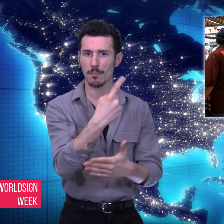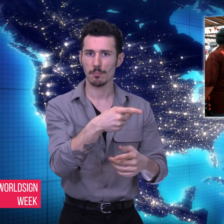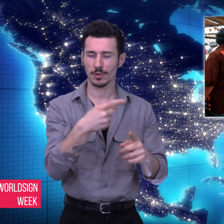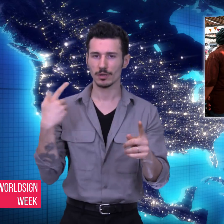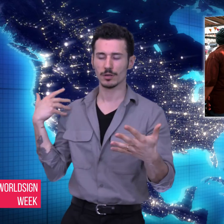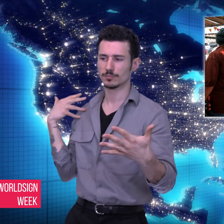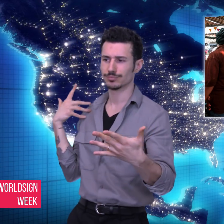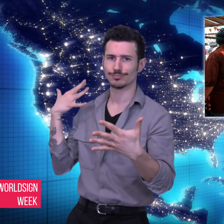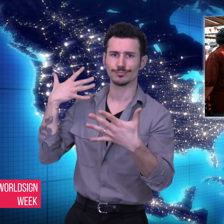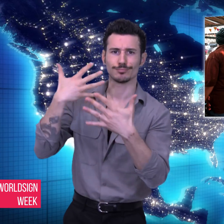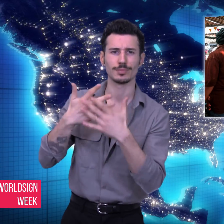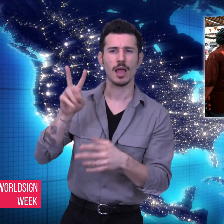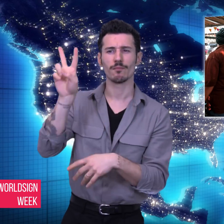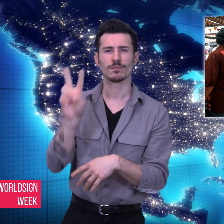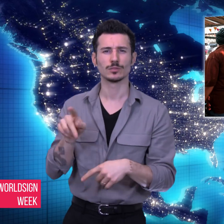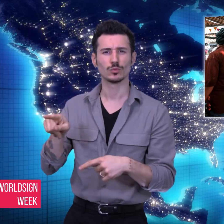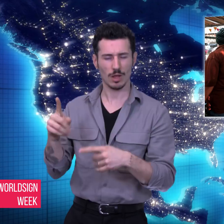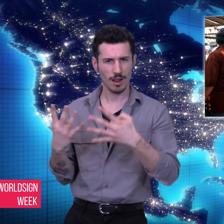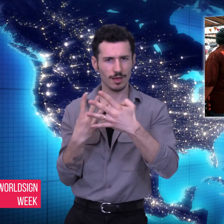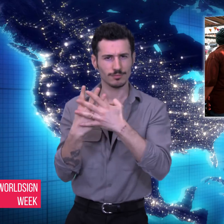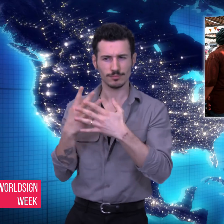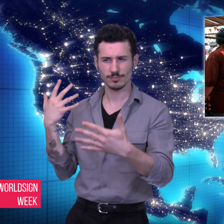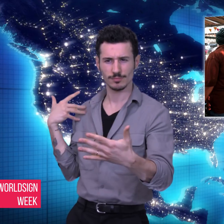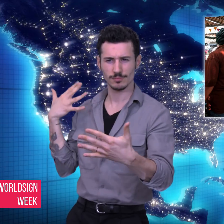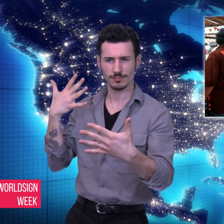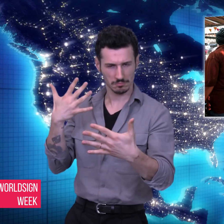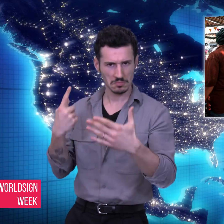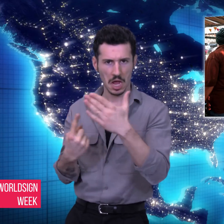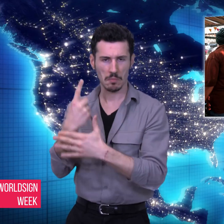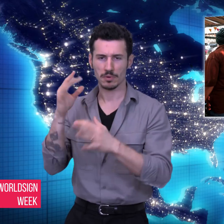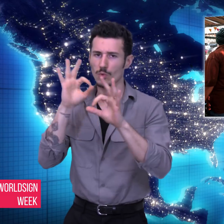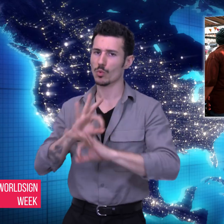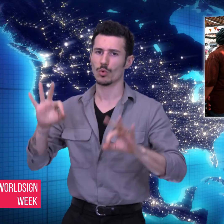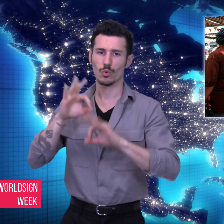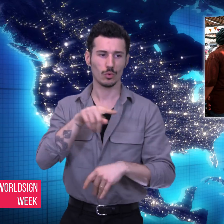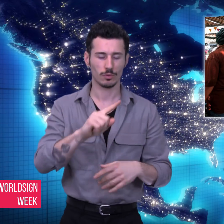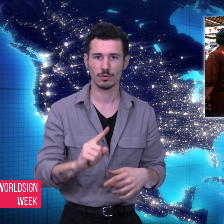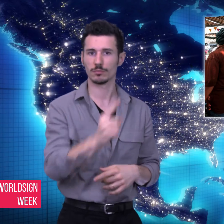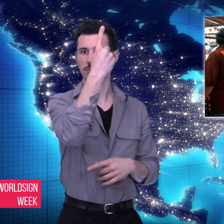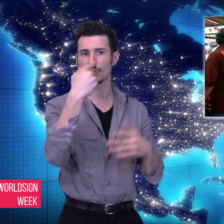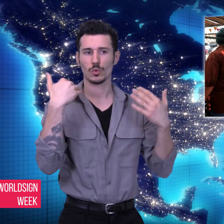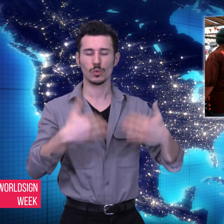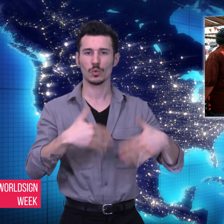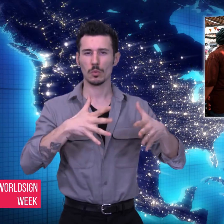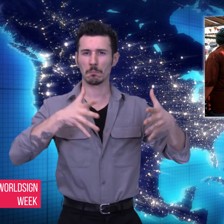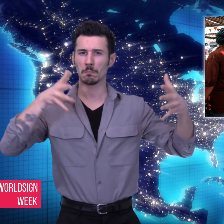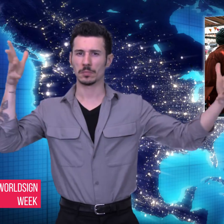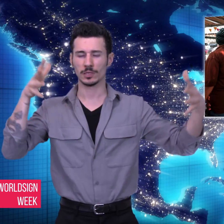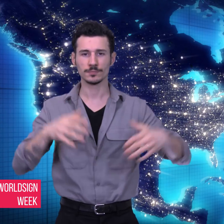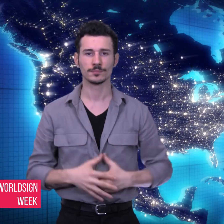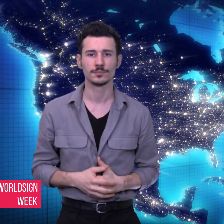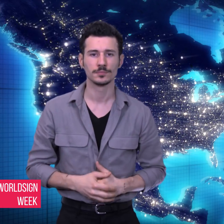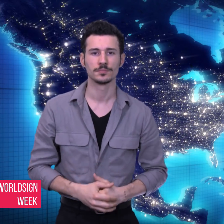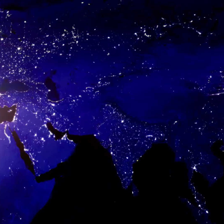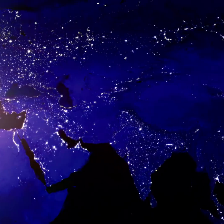with mass casualties at Venezuelan jails and prisons in history.